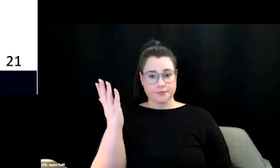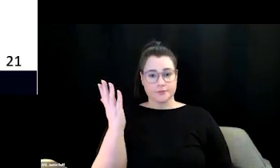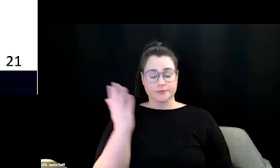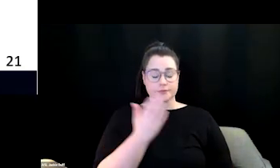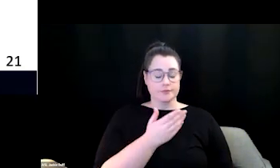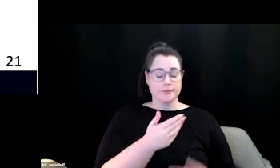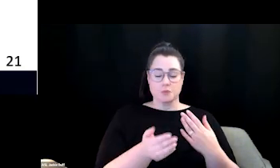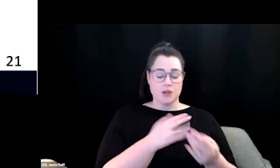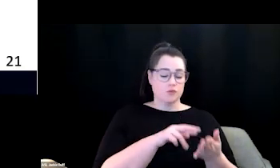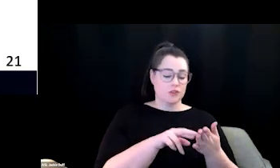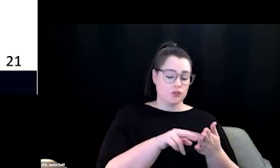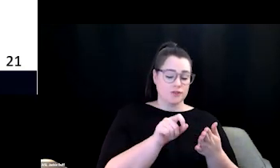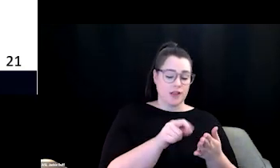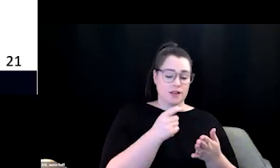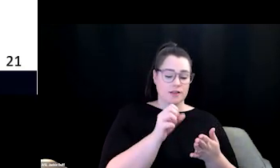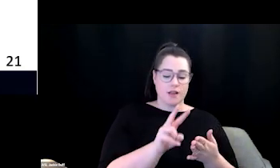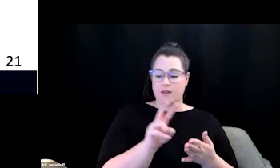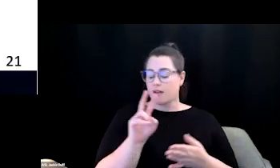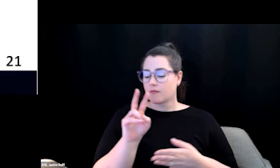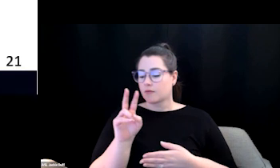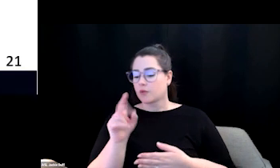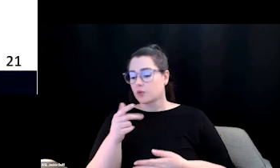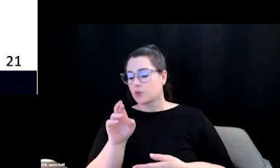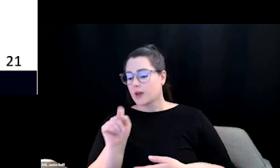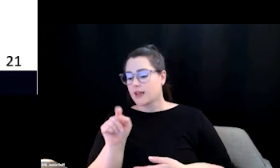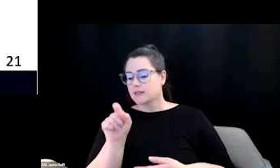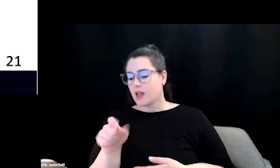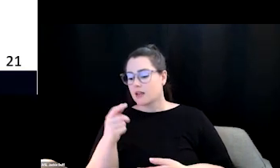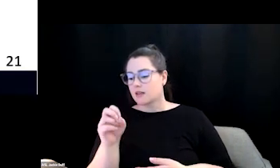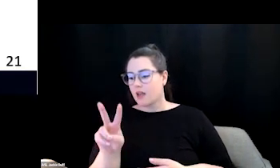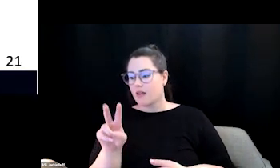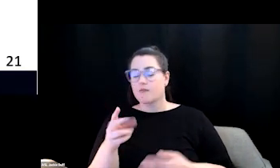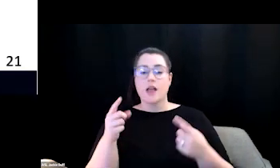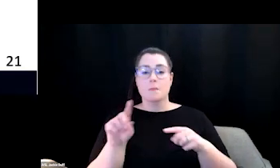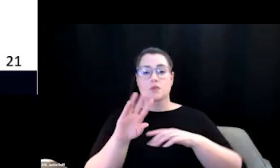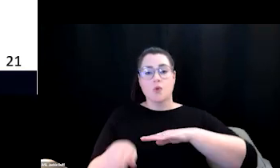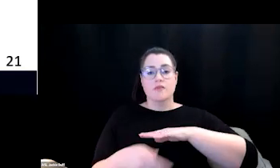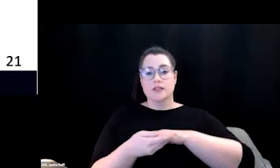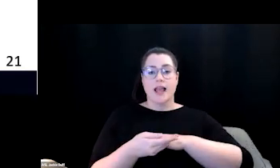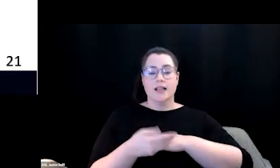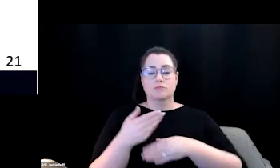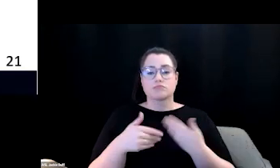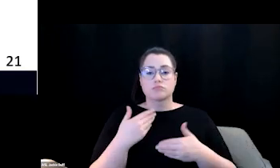there is some processes overnight before it is seen by program officers here at NSF. It's usually an overnight process.